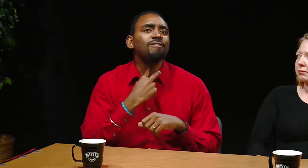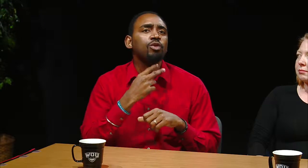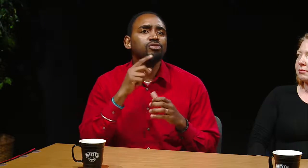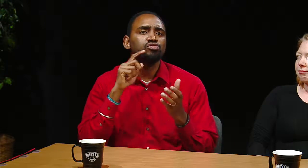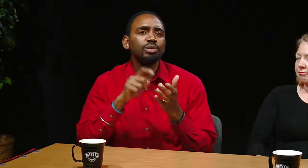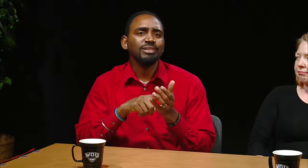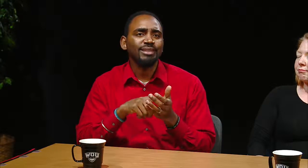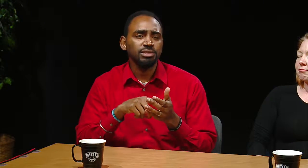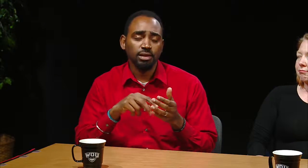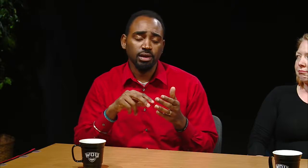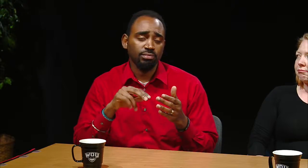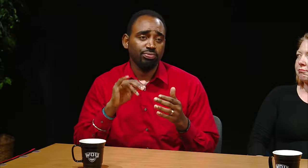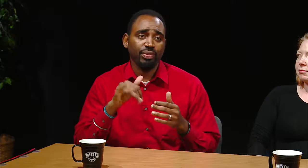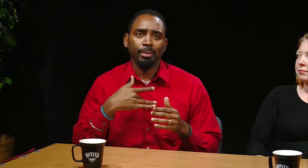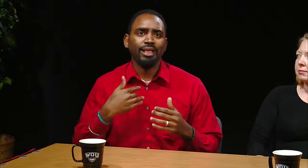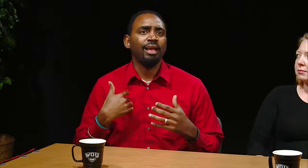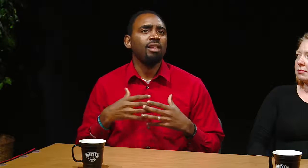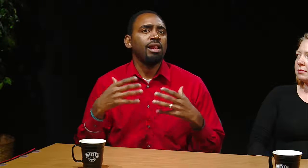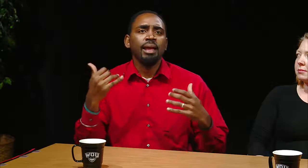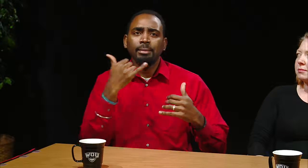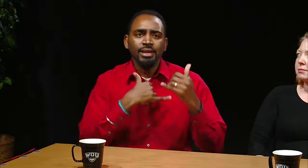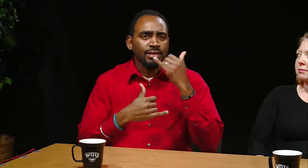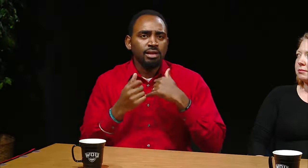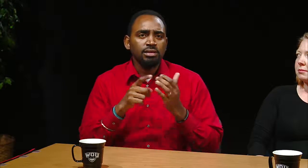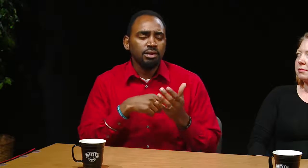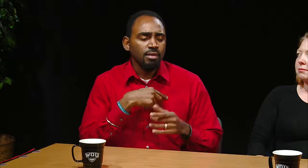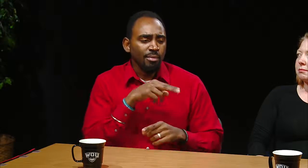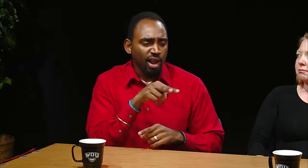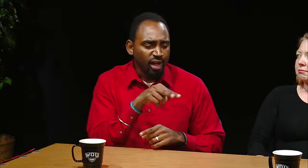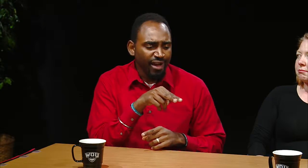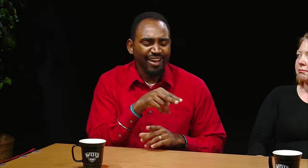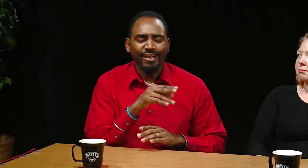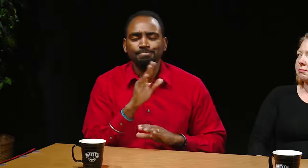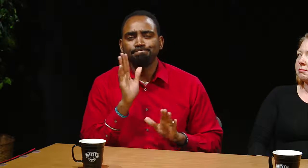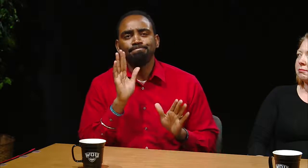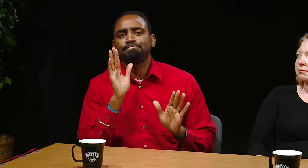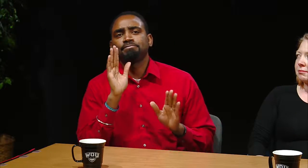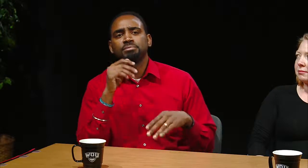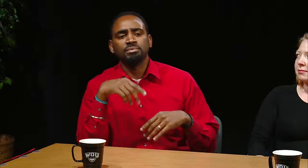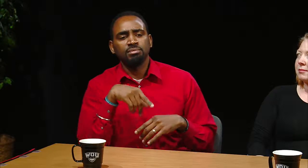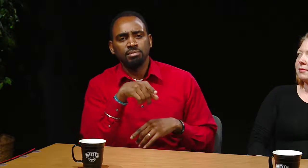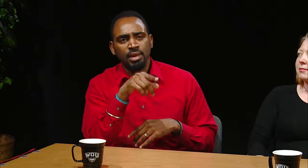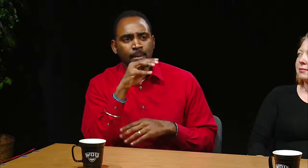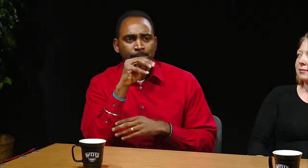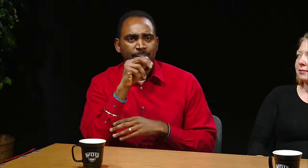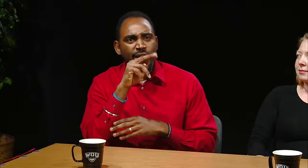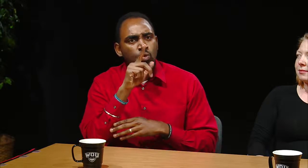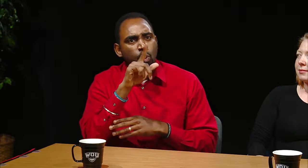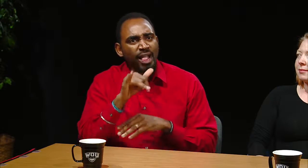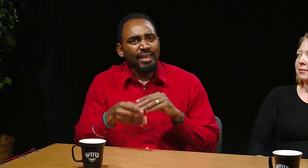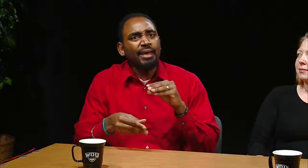and how to add captions. It was not easy, for sure; it's a huge learning curve.